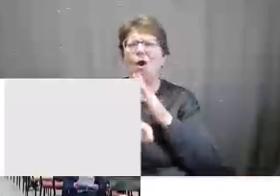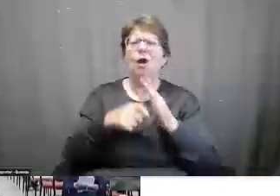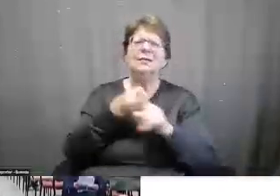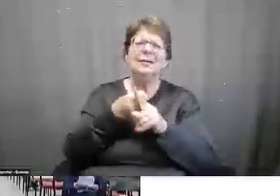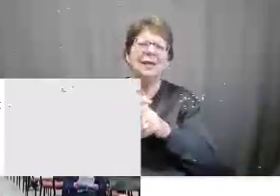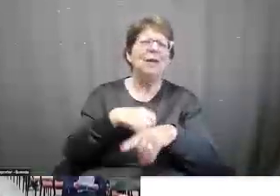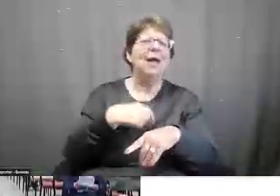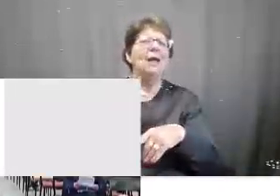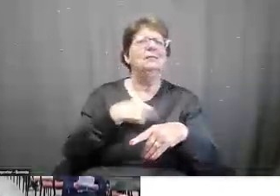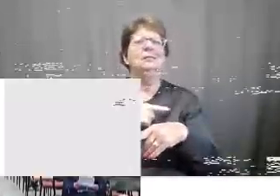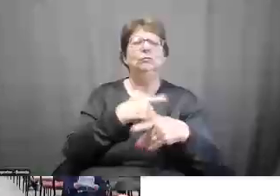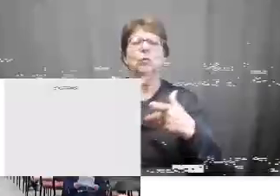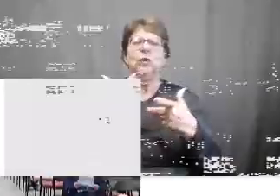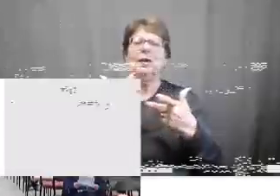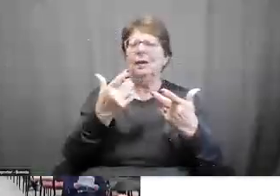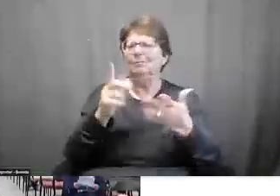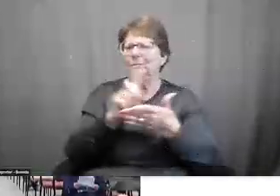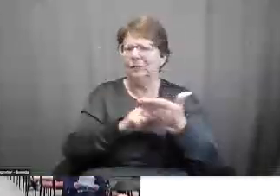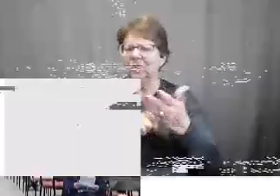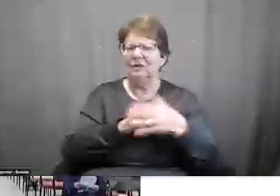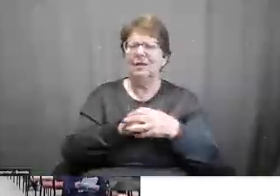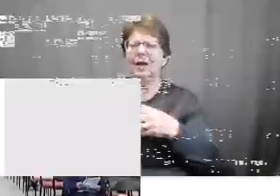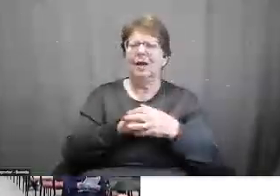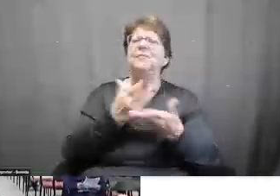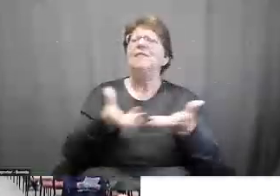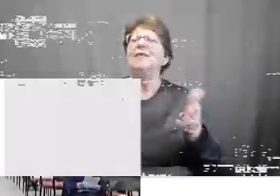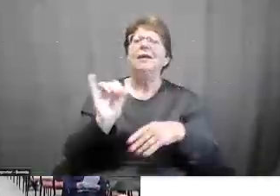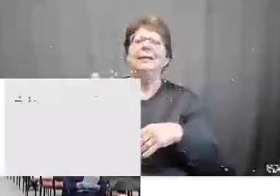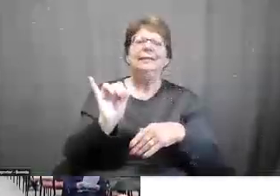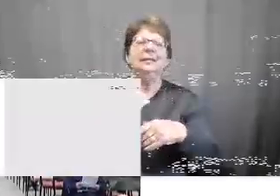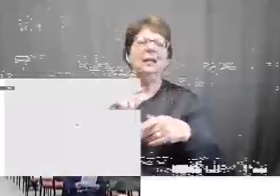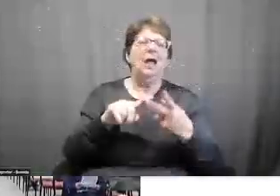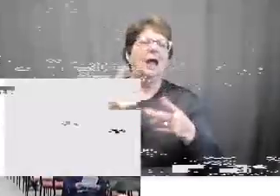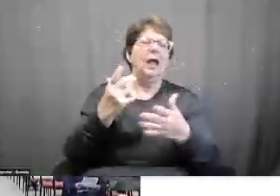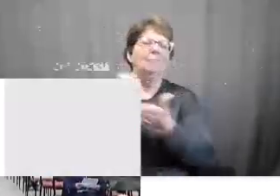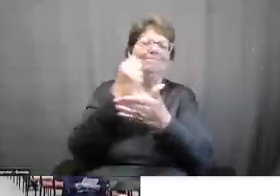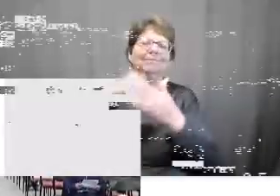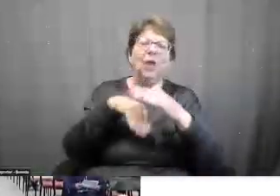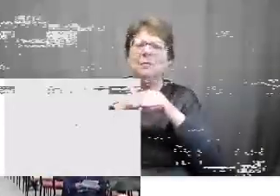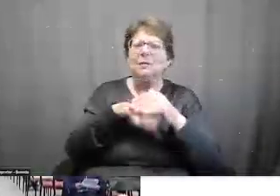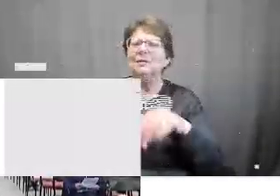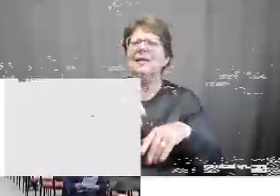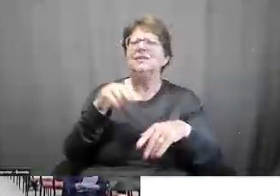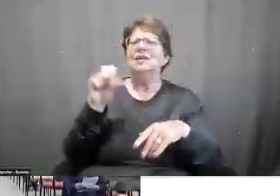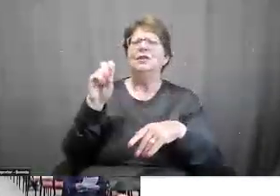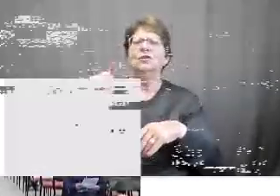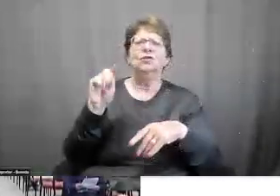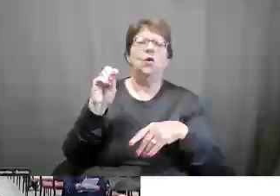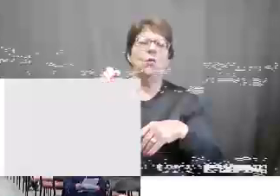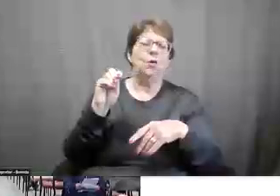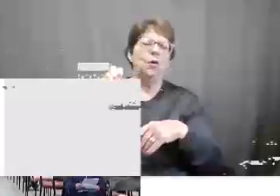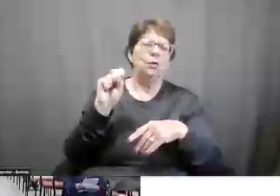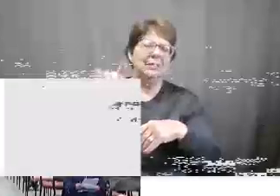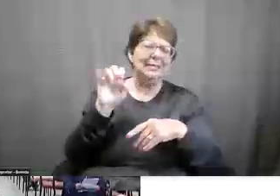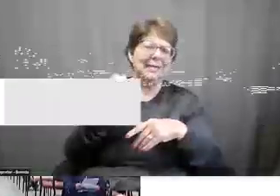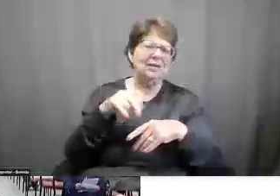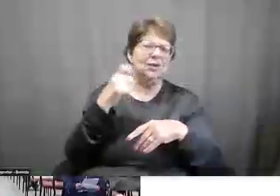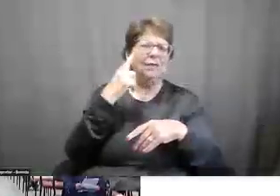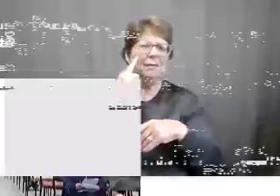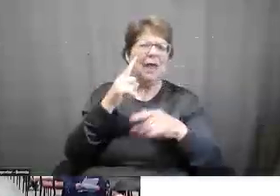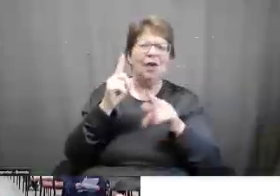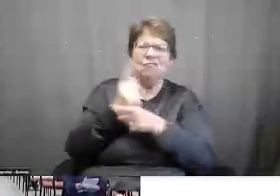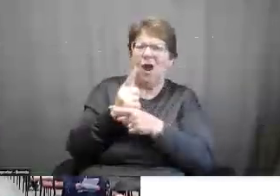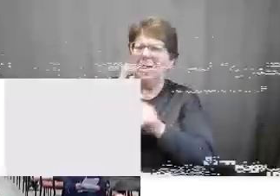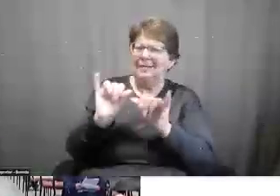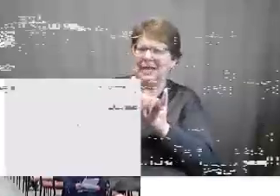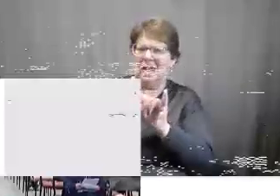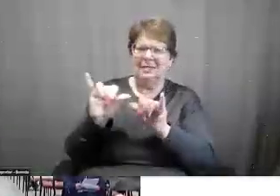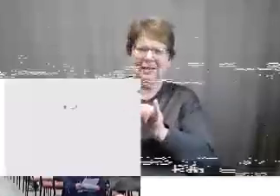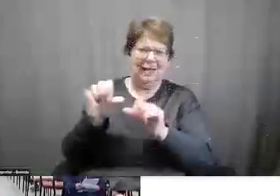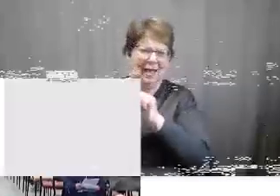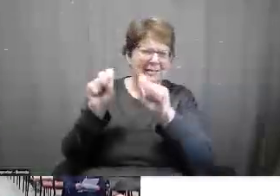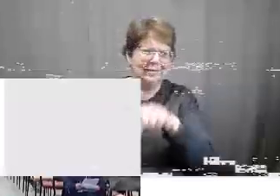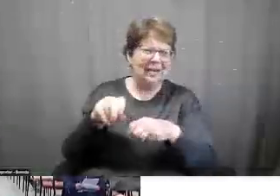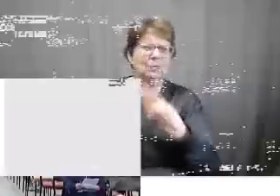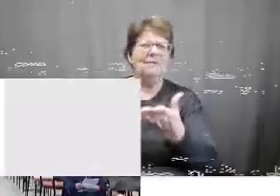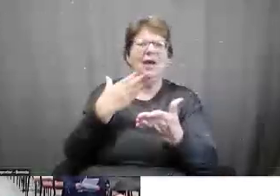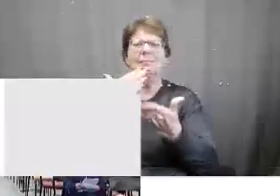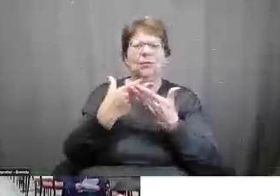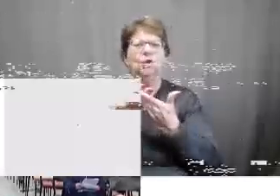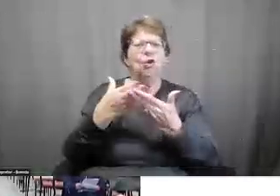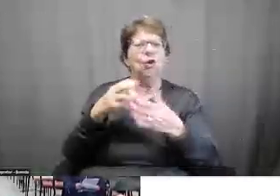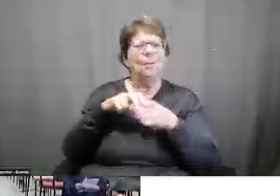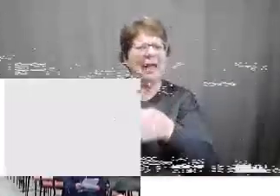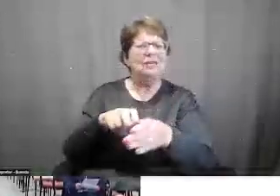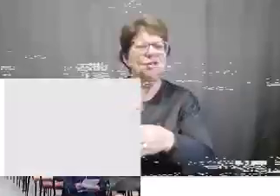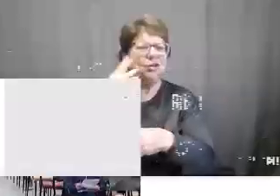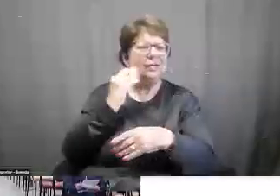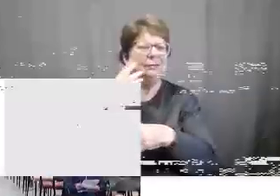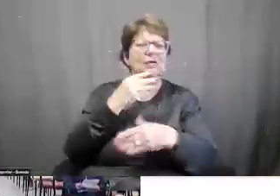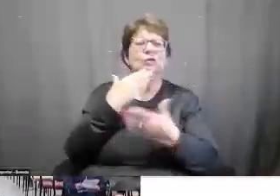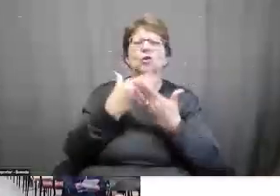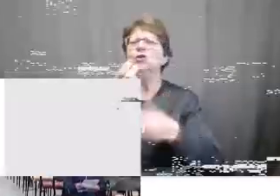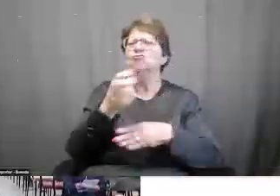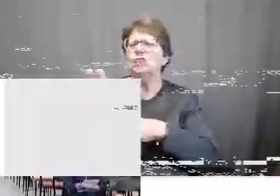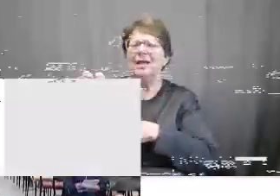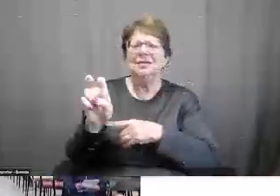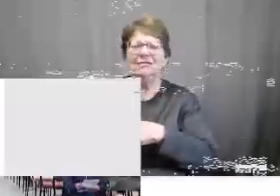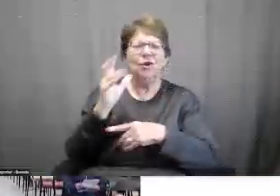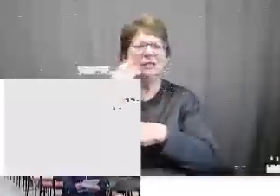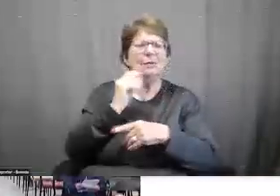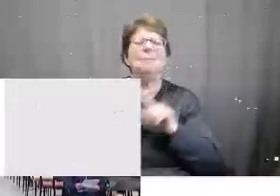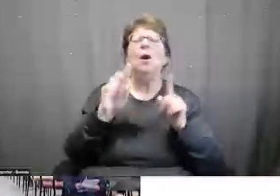Boardroom: These include items such as optimizations at the Soto station, so really thinking about right-sizing that station, providing a great passenger experience, a good transfer experience, but only building what we need to do that.